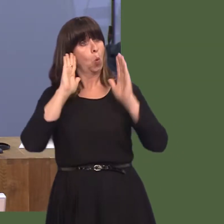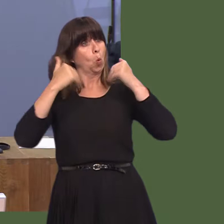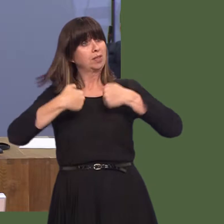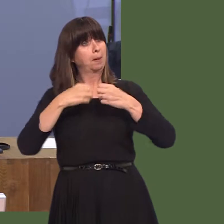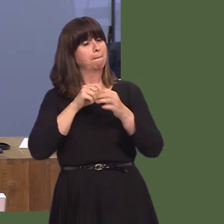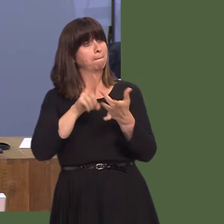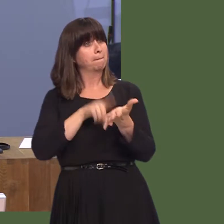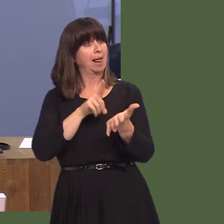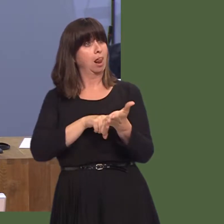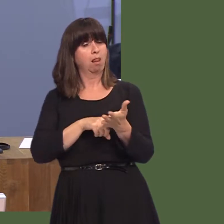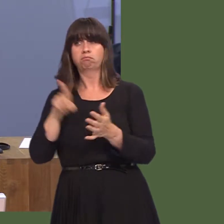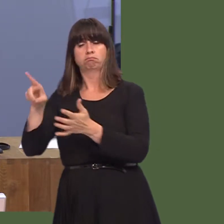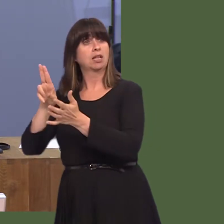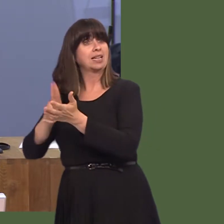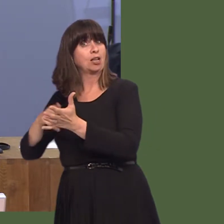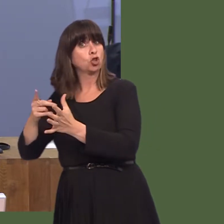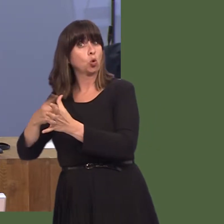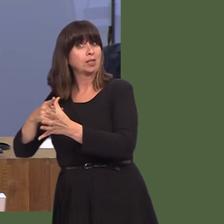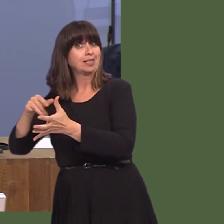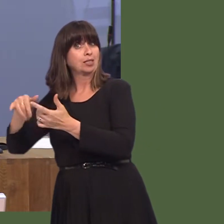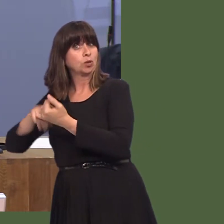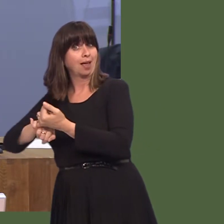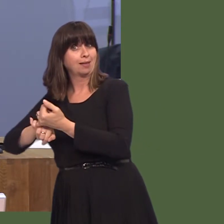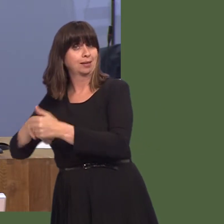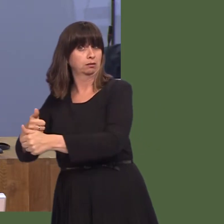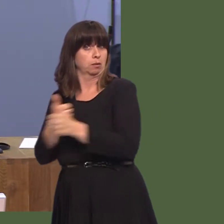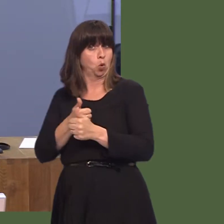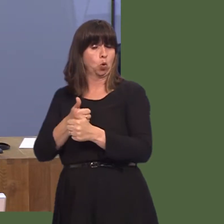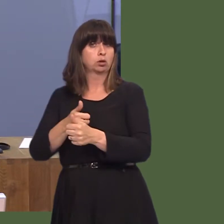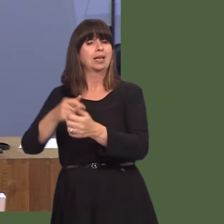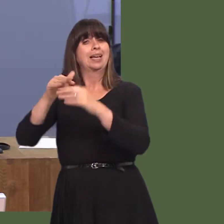of independent bodies such as the National Autistic Society and the Equality and Human